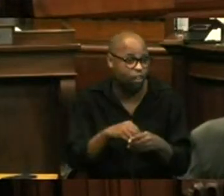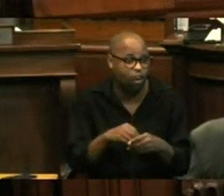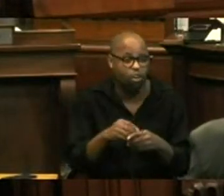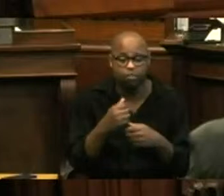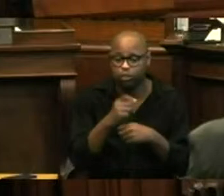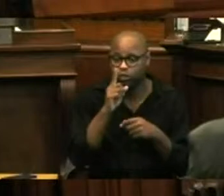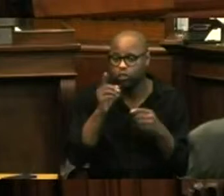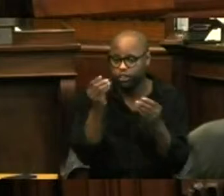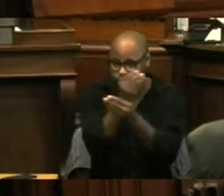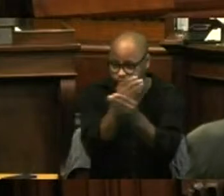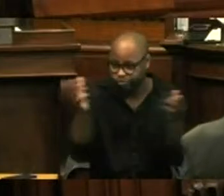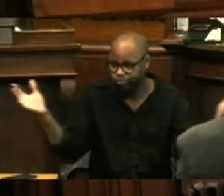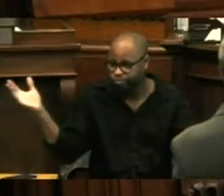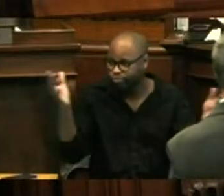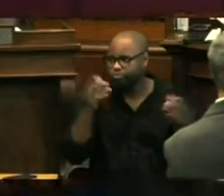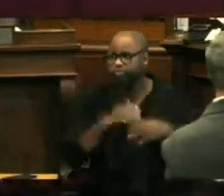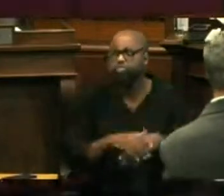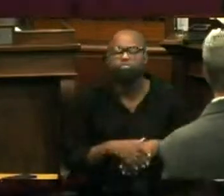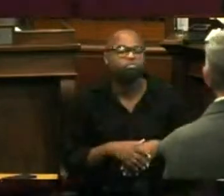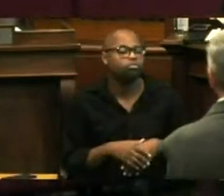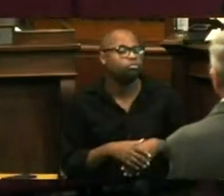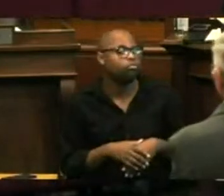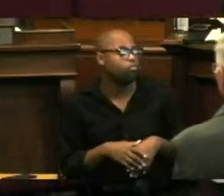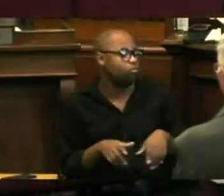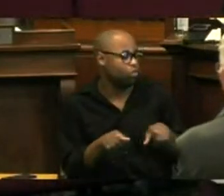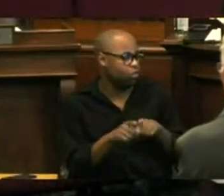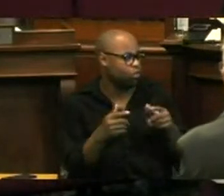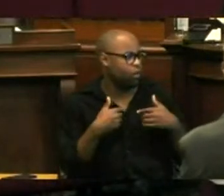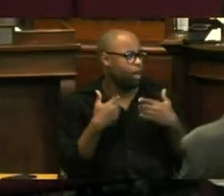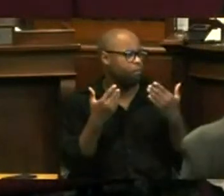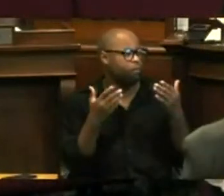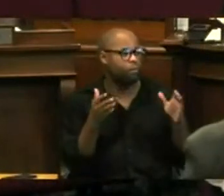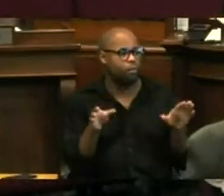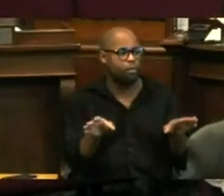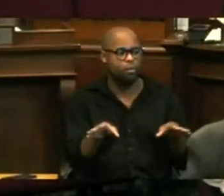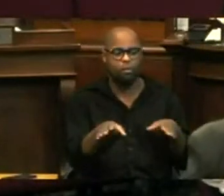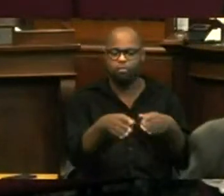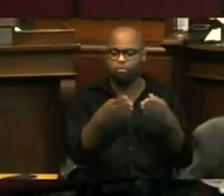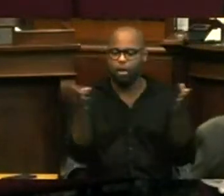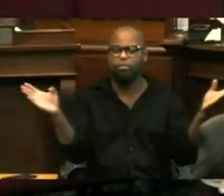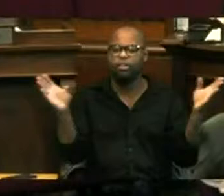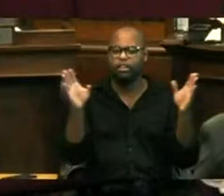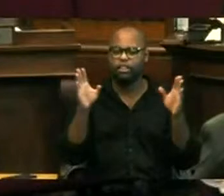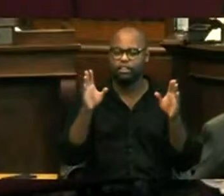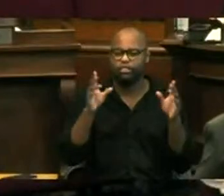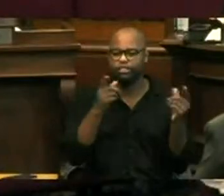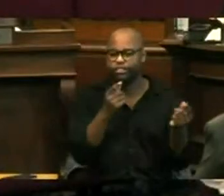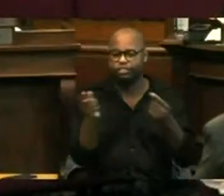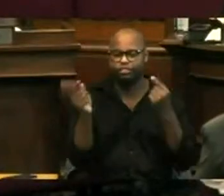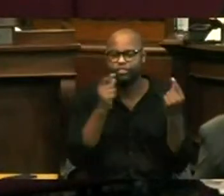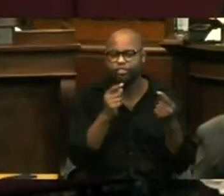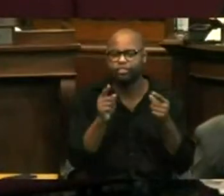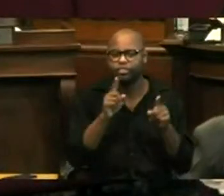opportunity for community groups to make sure that they get